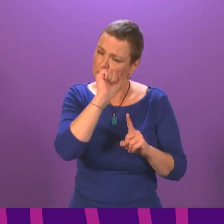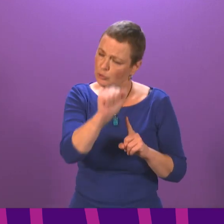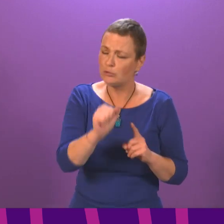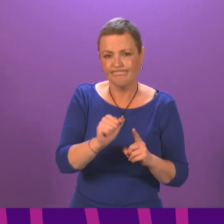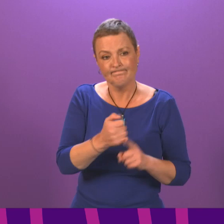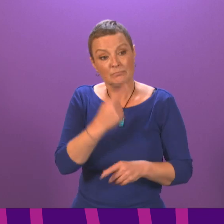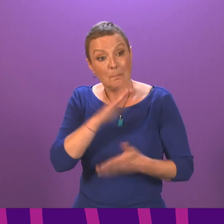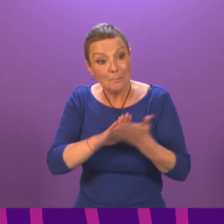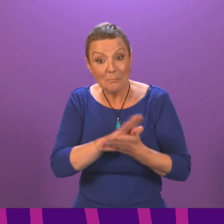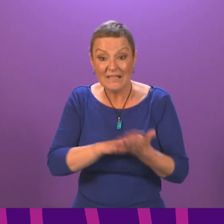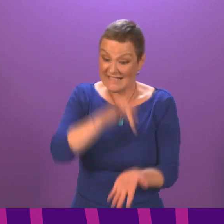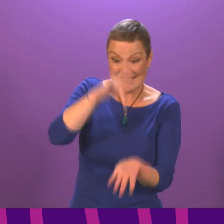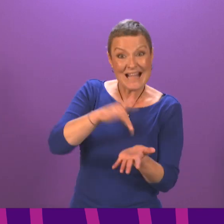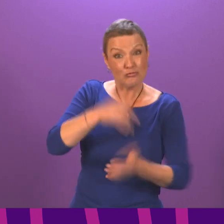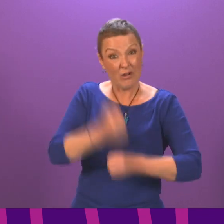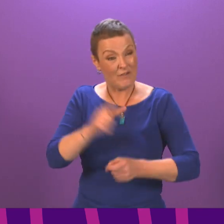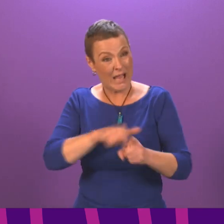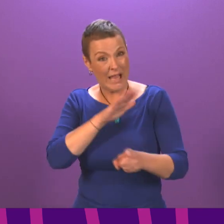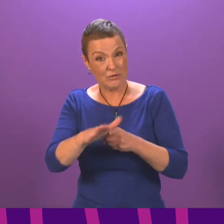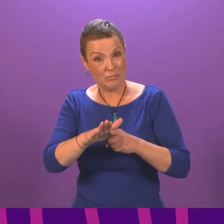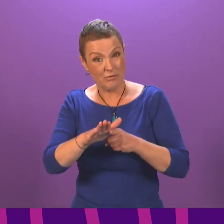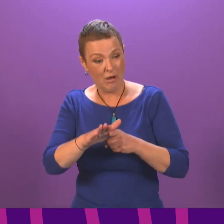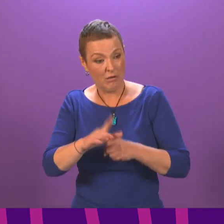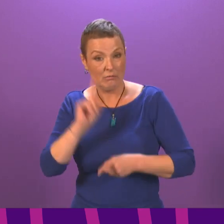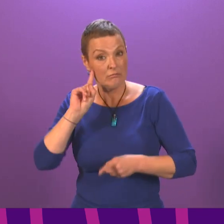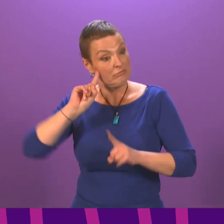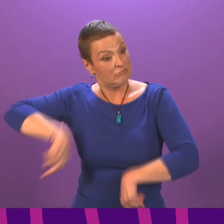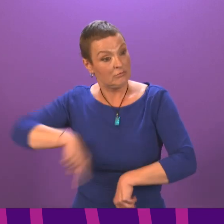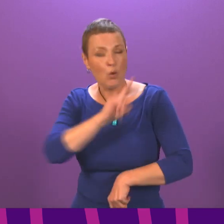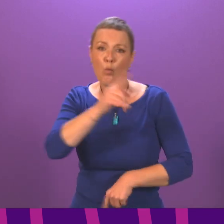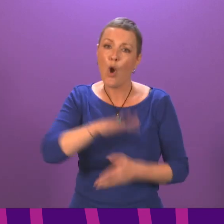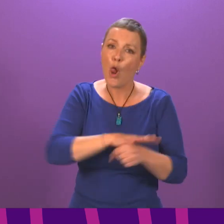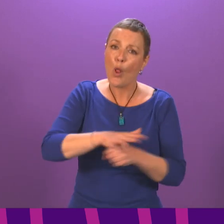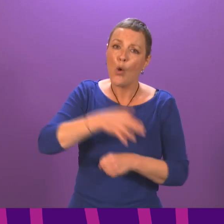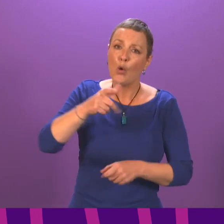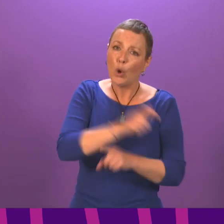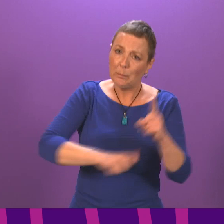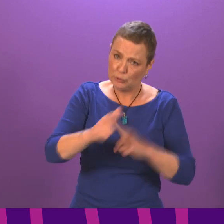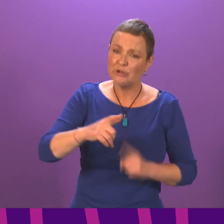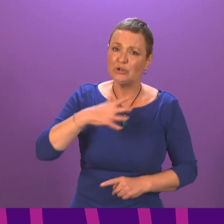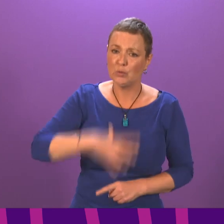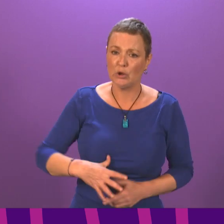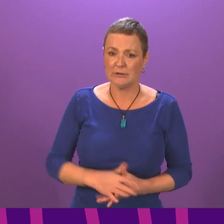and stop the central Government in Edinburgh undermining local communities? The First Minister (Nicola Sturgeon): I would be really cautious about giving a